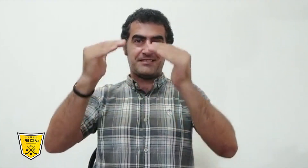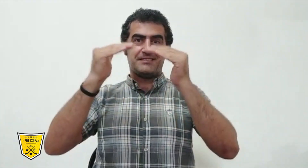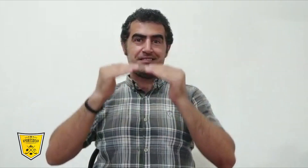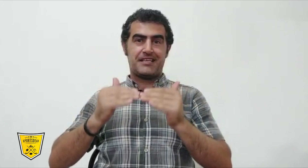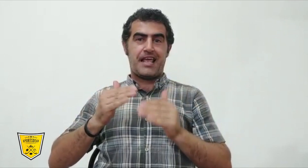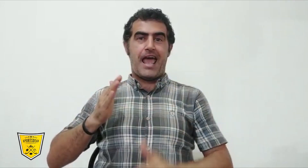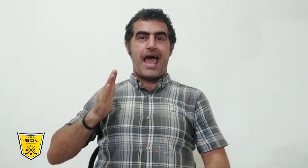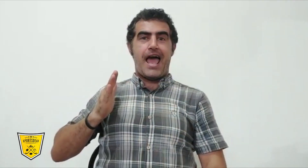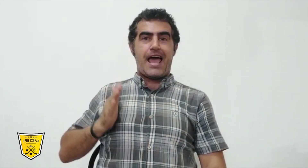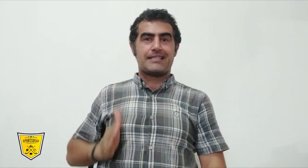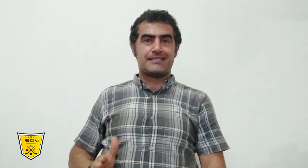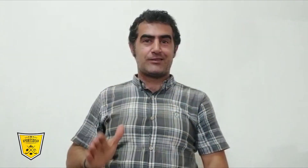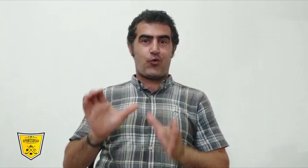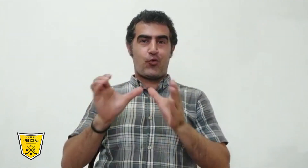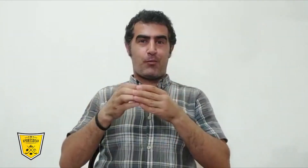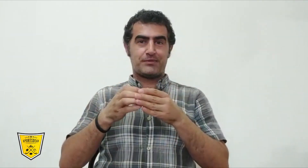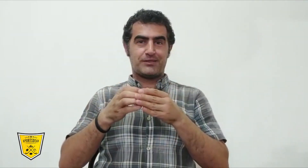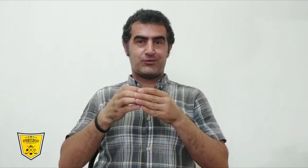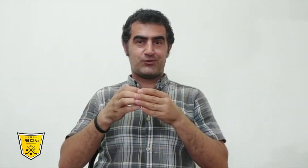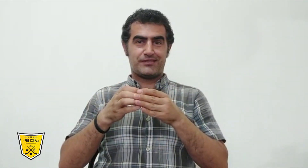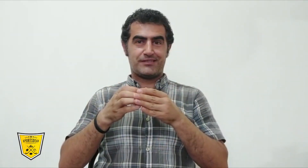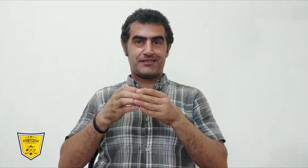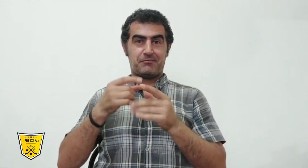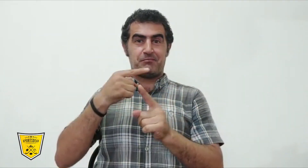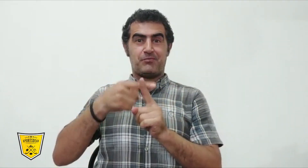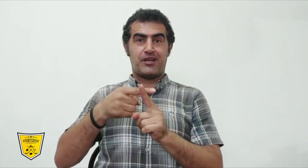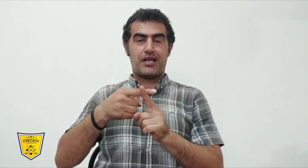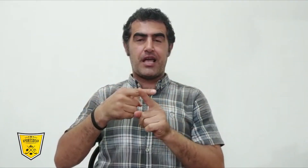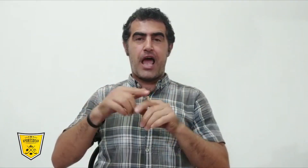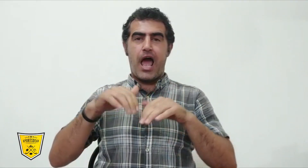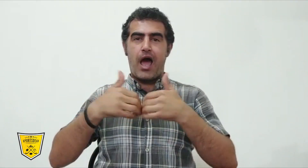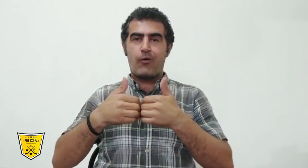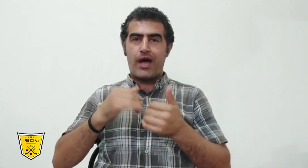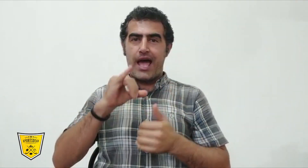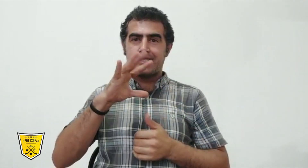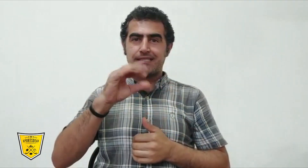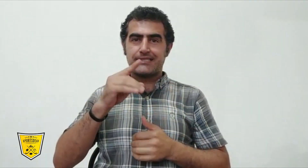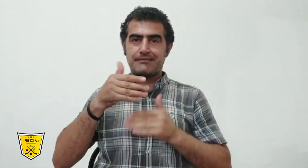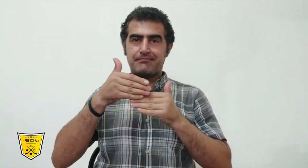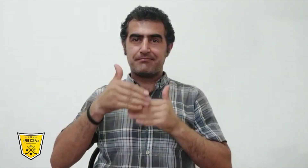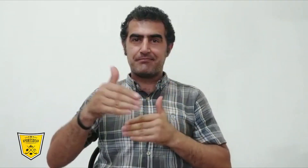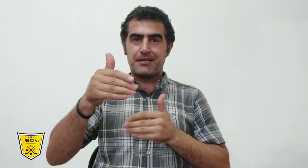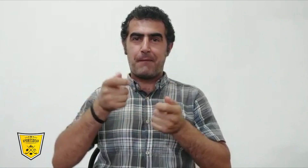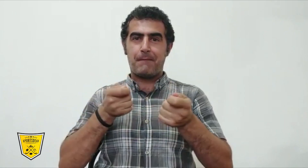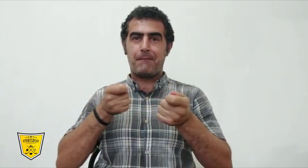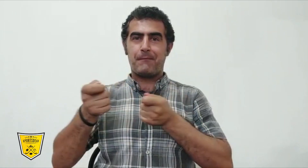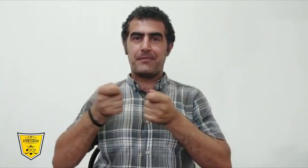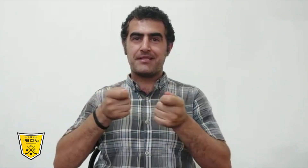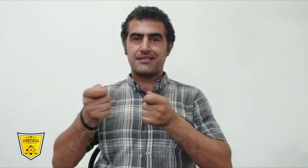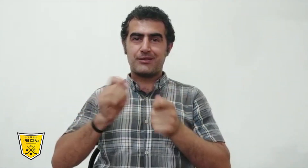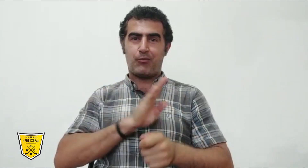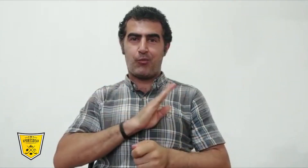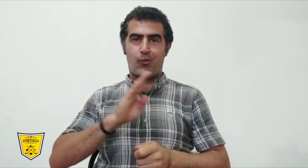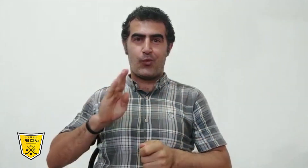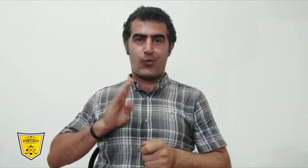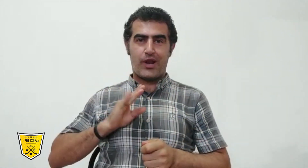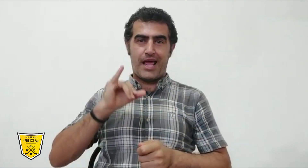approving the amended governance documents, introducing